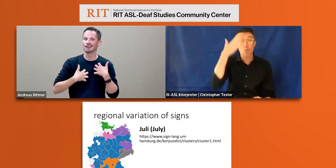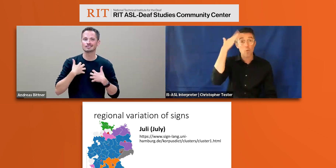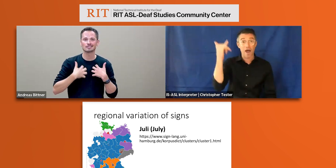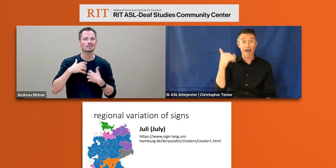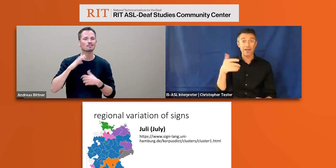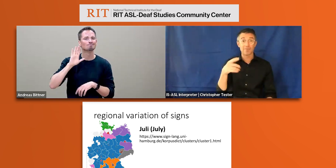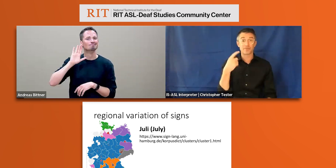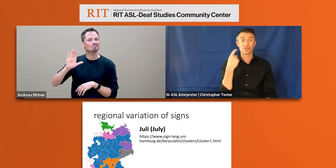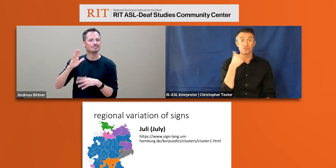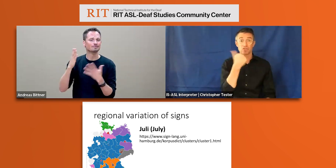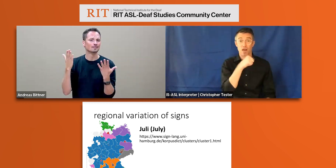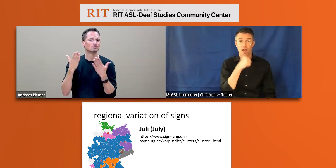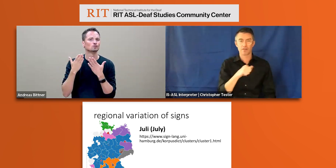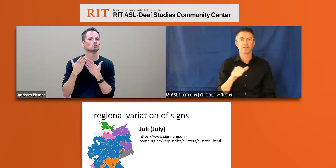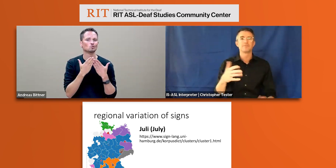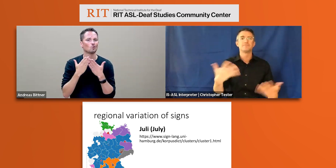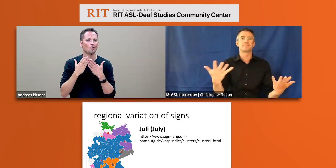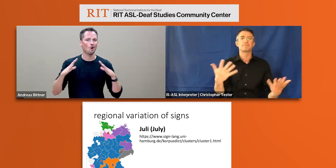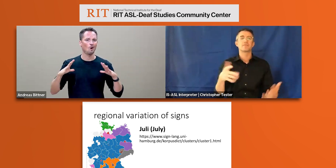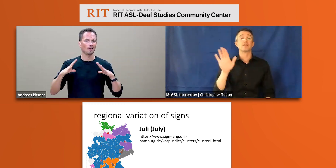You might be wondering why.